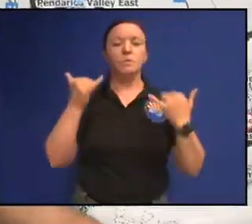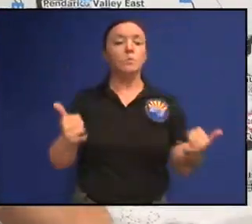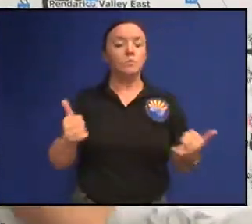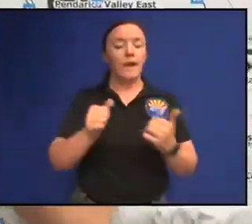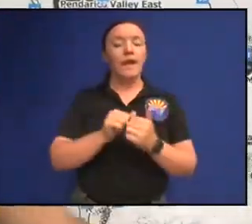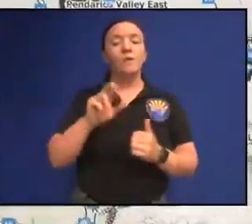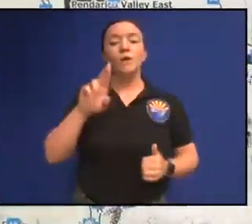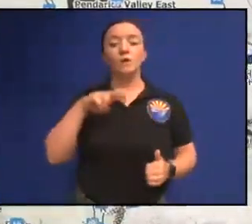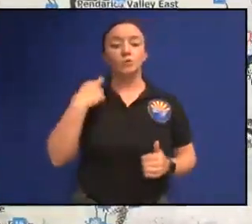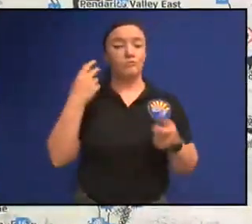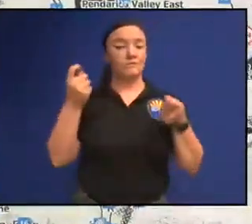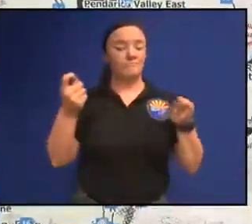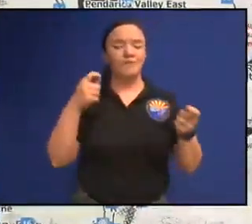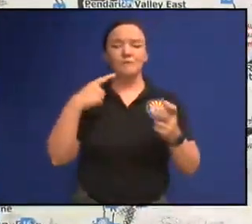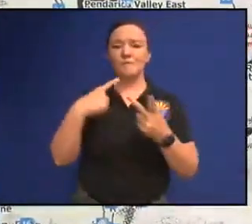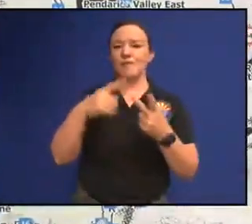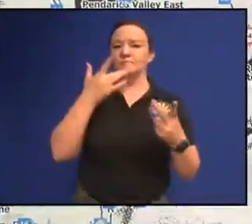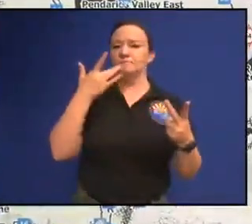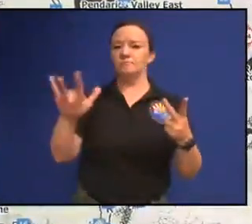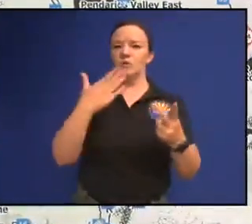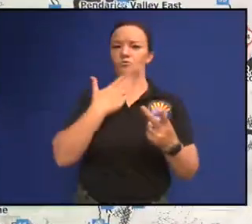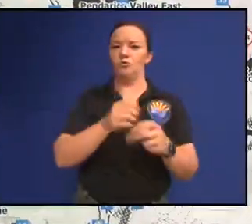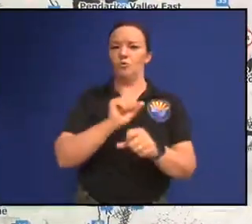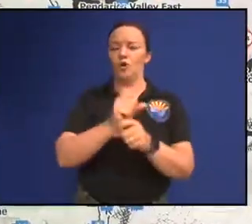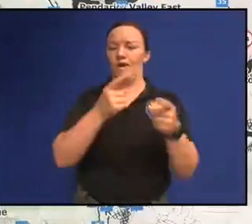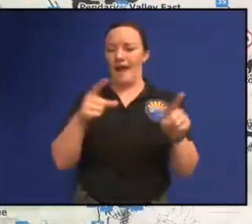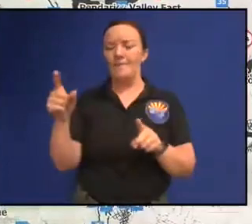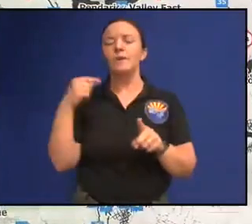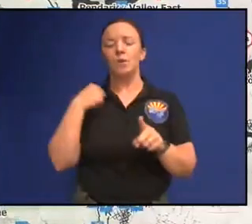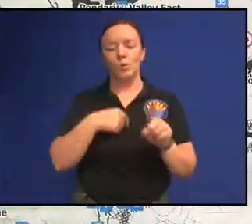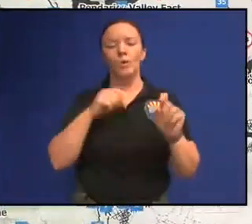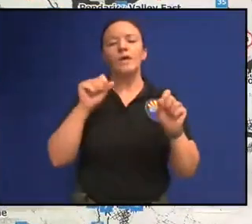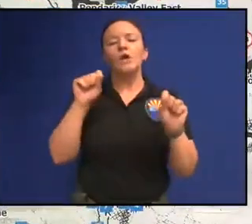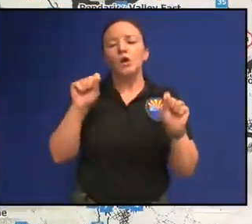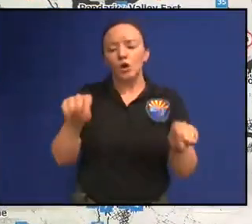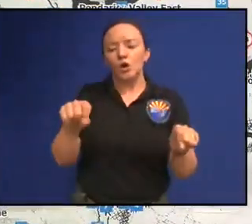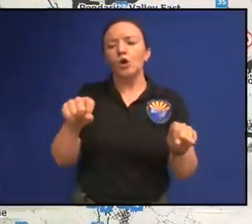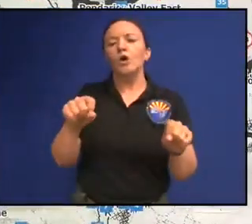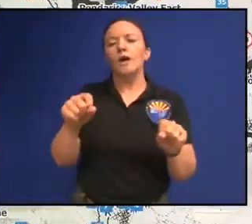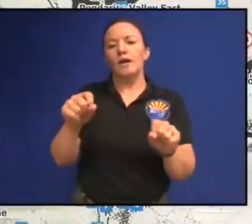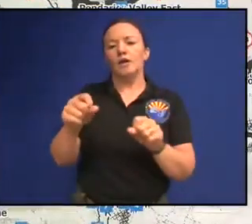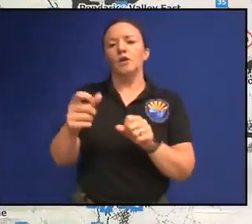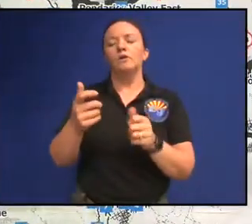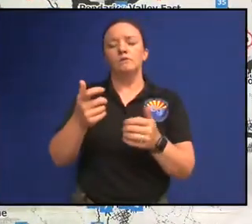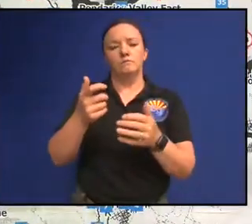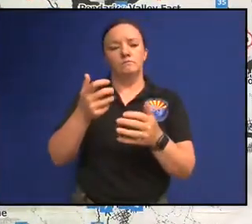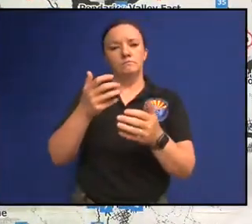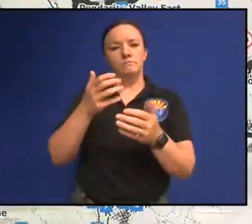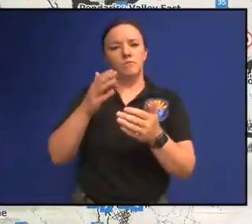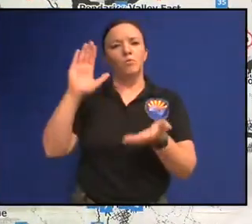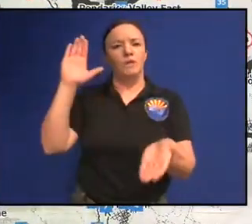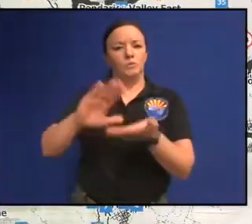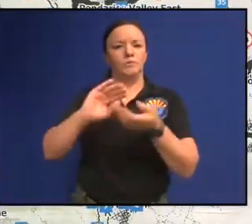OCCURRED, WE WERE ABLE TO REDUCE THE NUMBER OF PEOPLE UP THERE, LOOK OUT FOR SAFETY IN THE EVENT WE HAD REAL WETTING RAIN UP THERE.